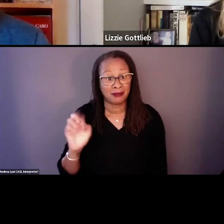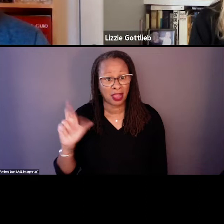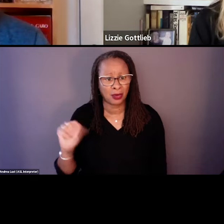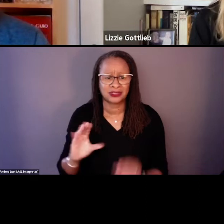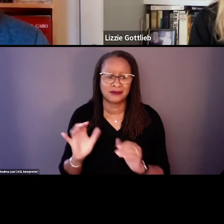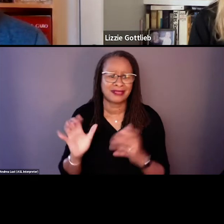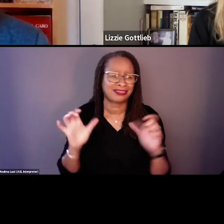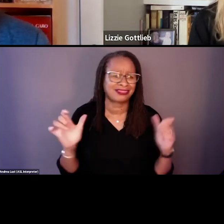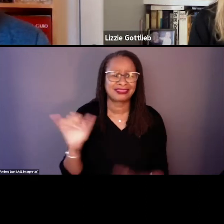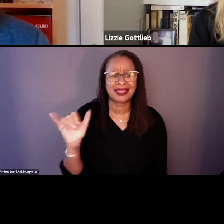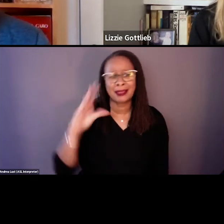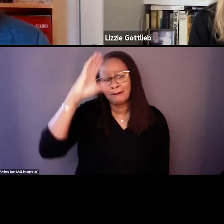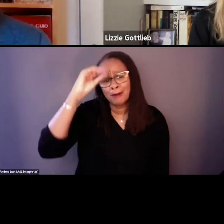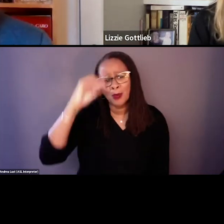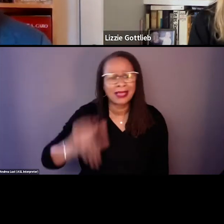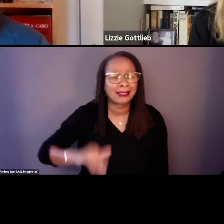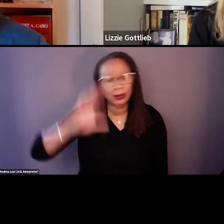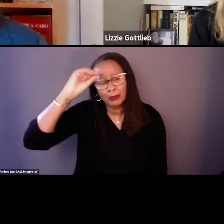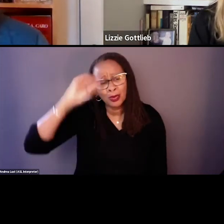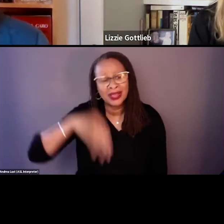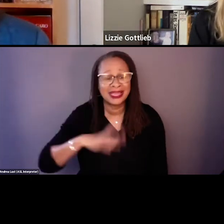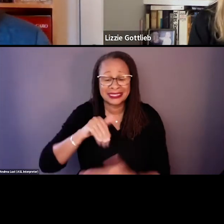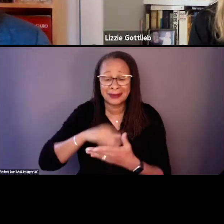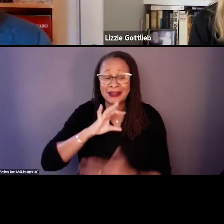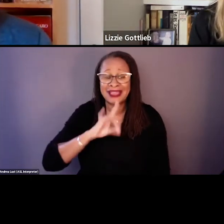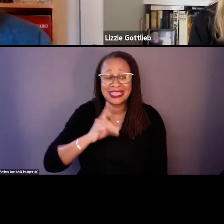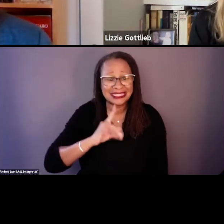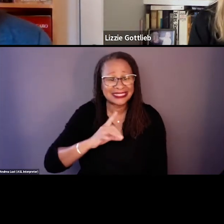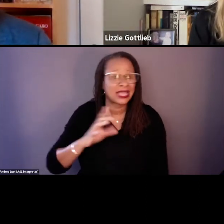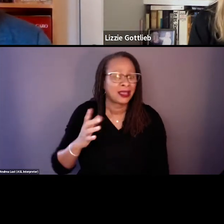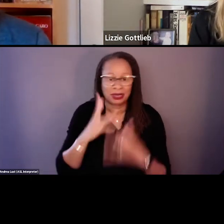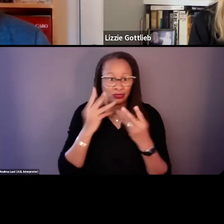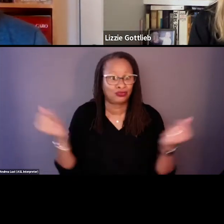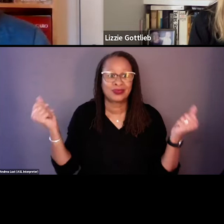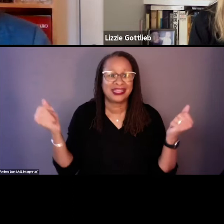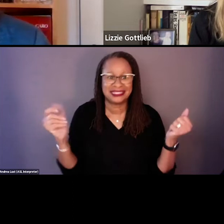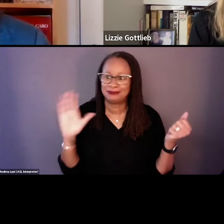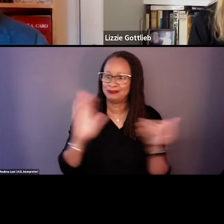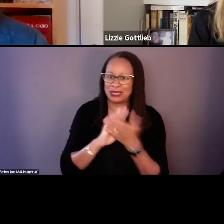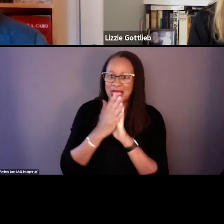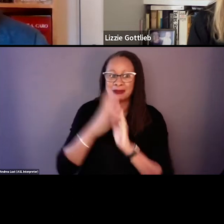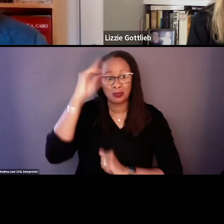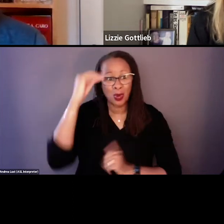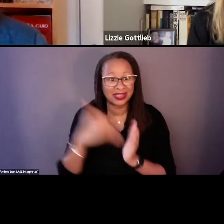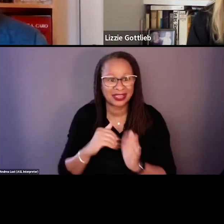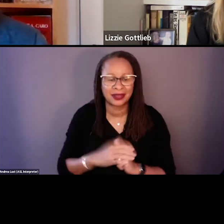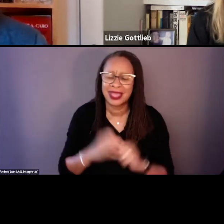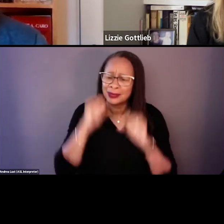I mean, there's a- I mean, his- The fact that he's in his mid-eighties just completely goes away (chuckles). It feels like.